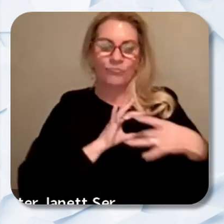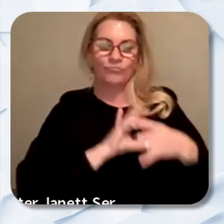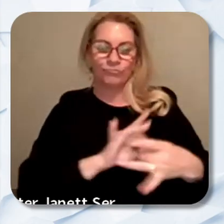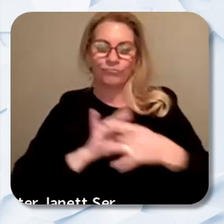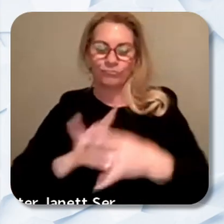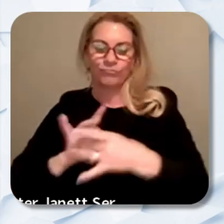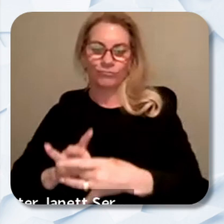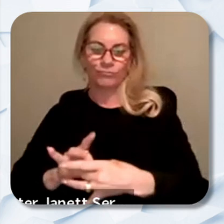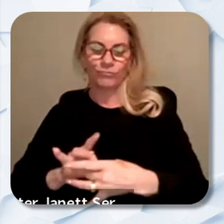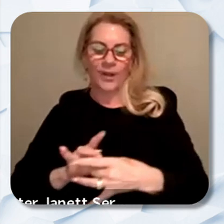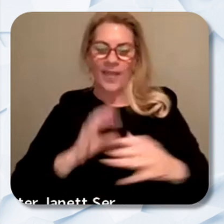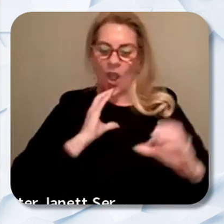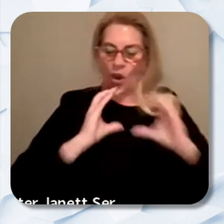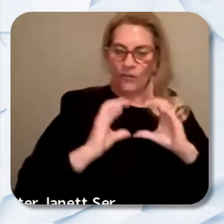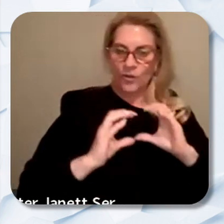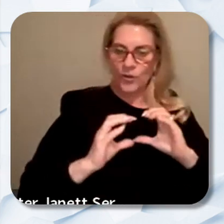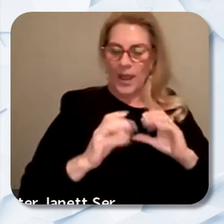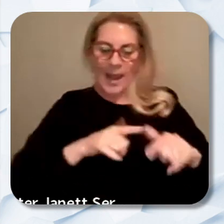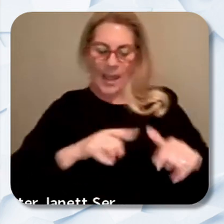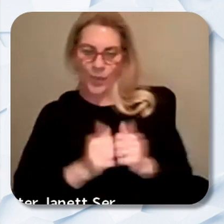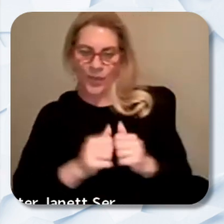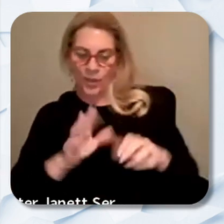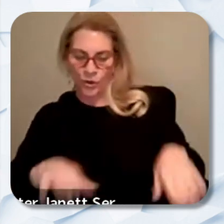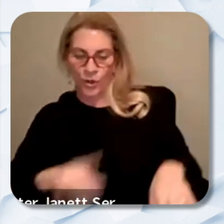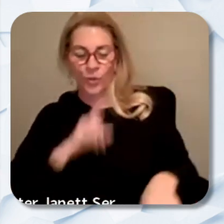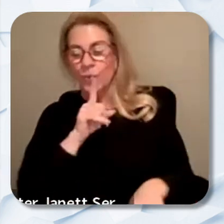forced you know language with their kid. It was just absolutely amazing. And this month